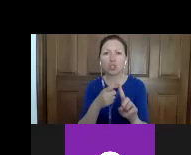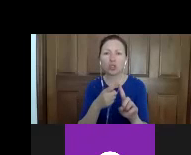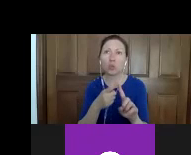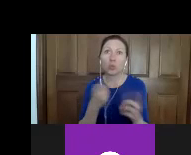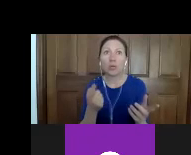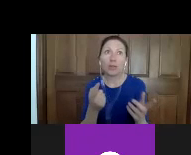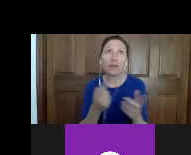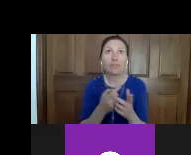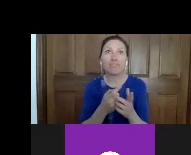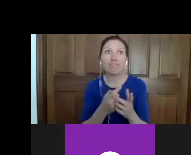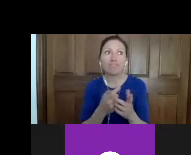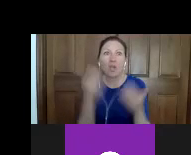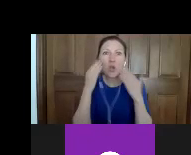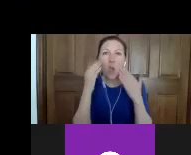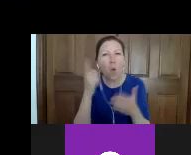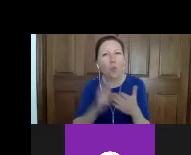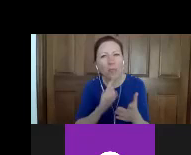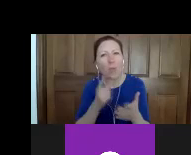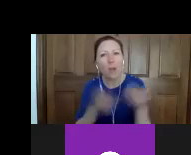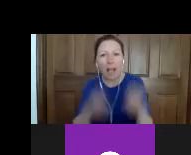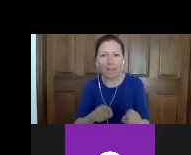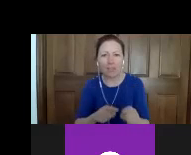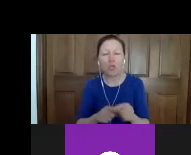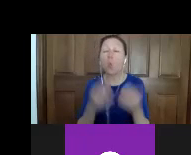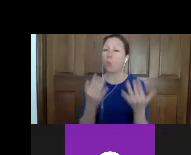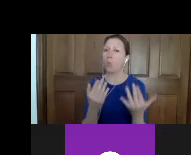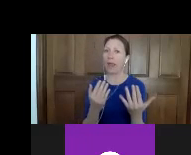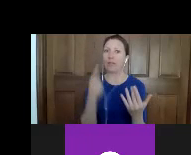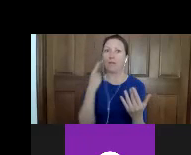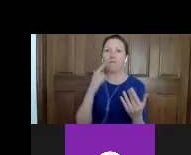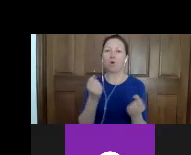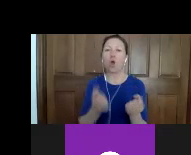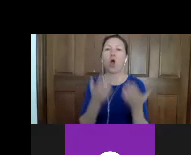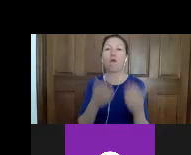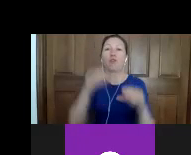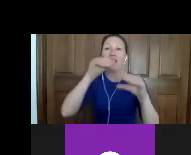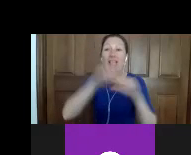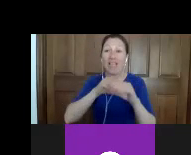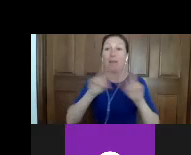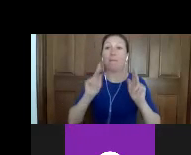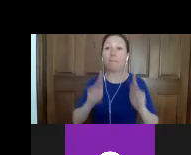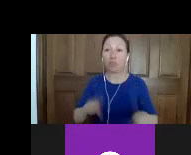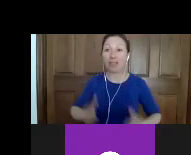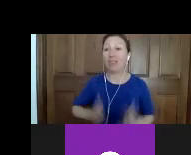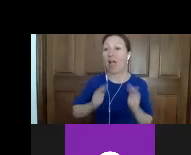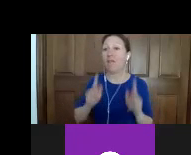have got an offer for a in person interview before you ask about something like that.